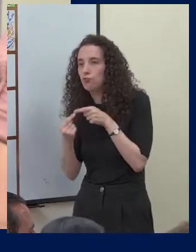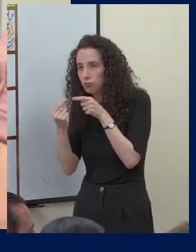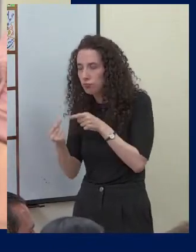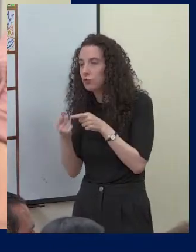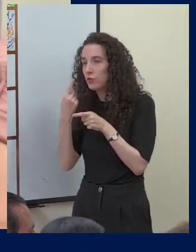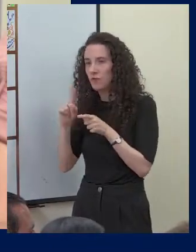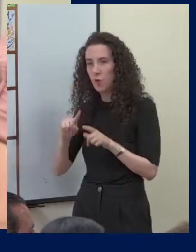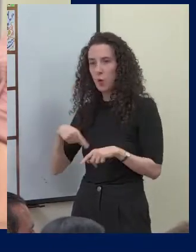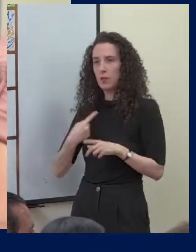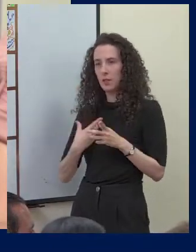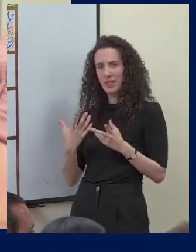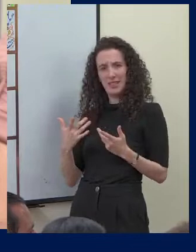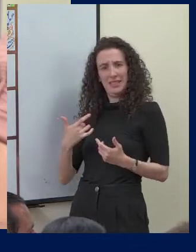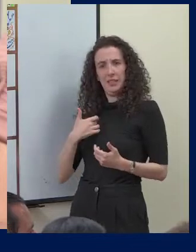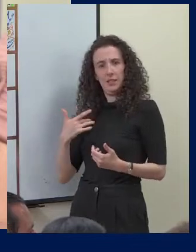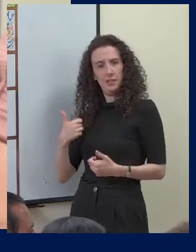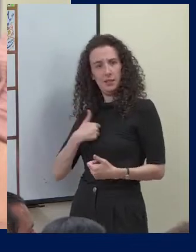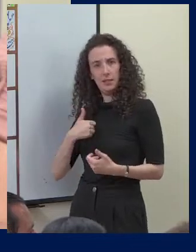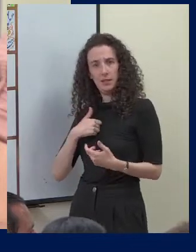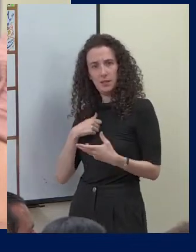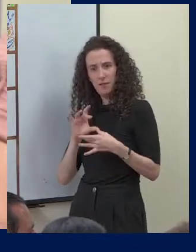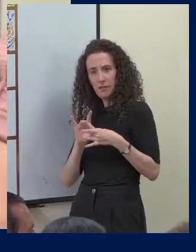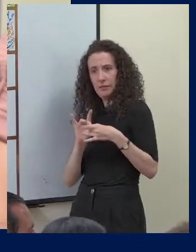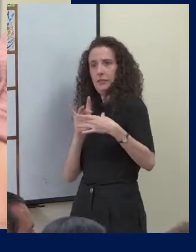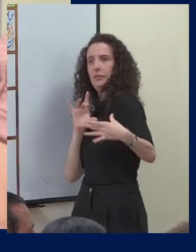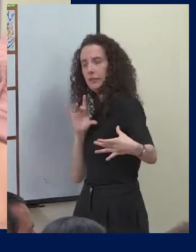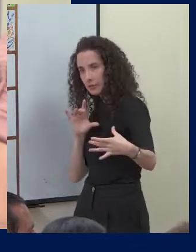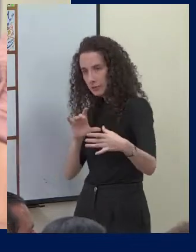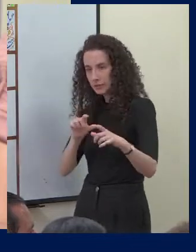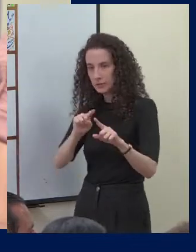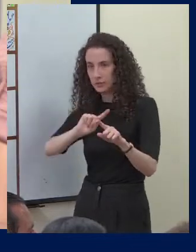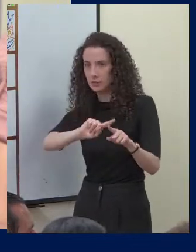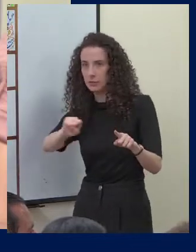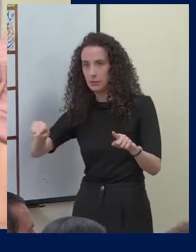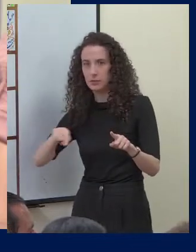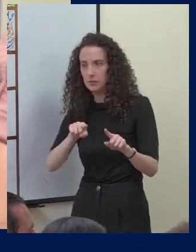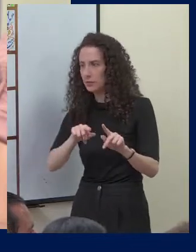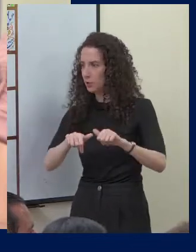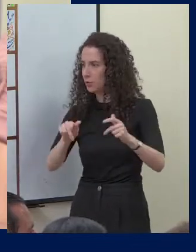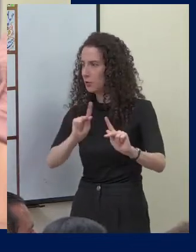in the American society which is different from the traditional Latino culture.